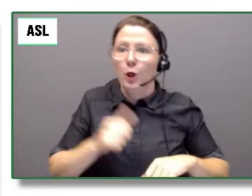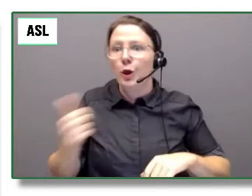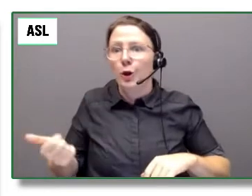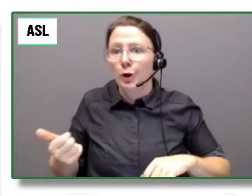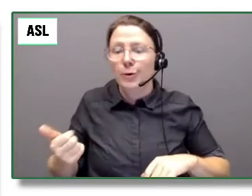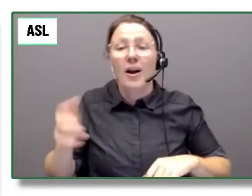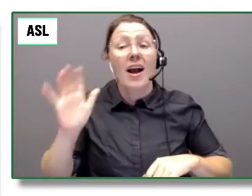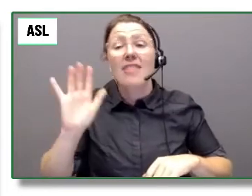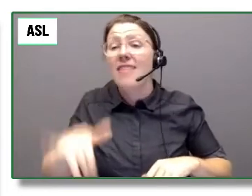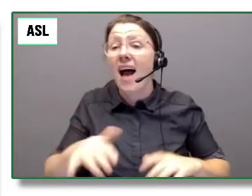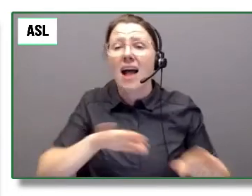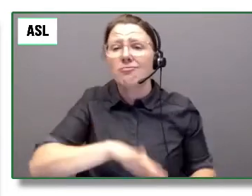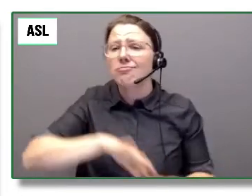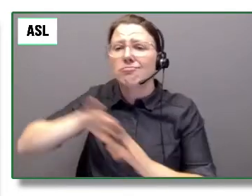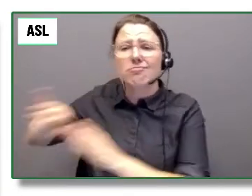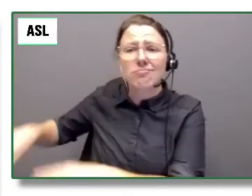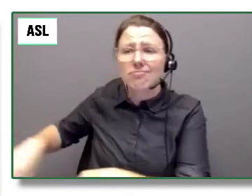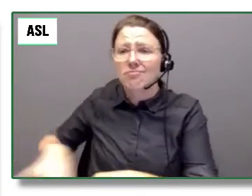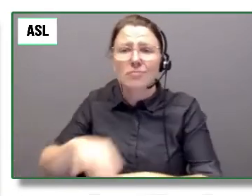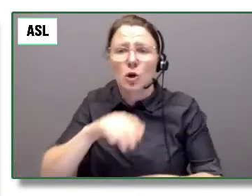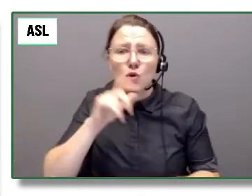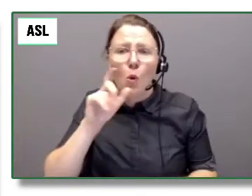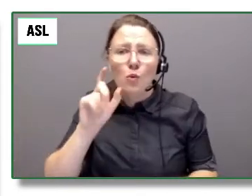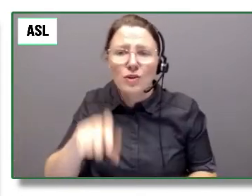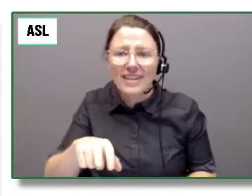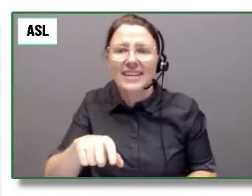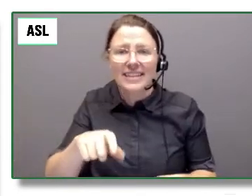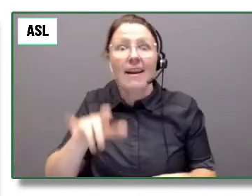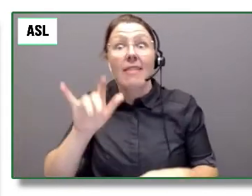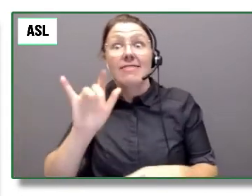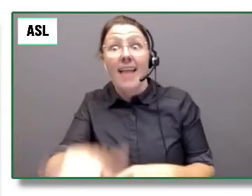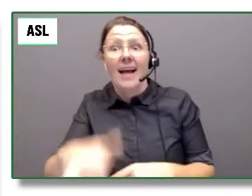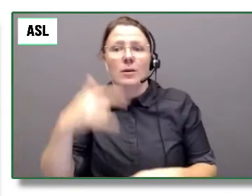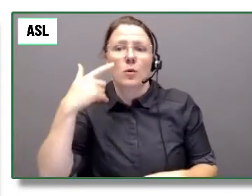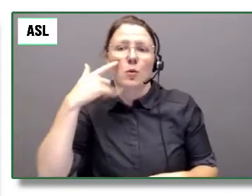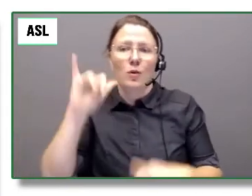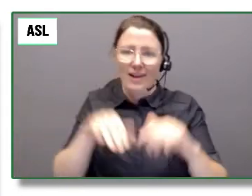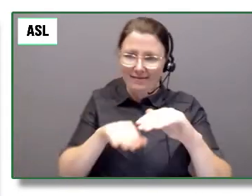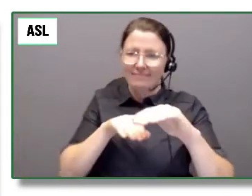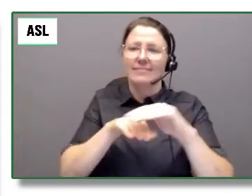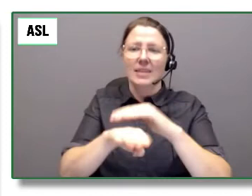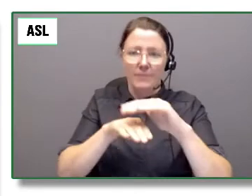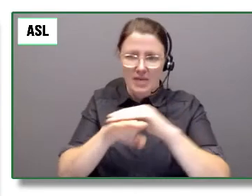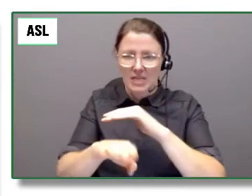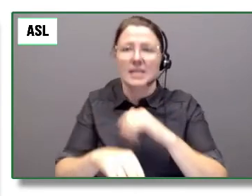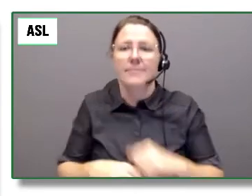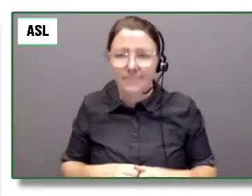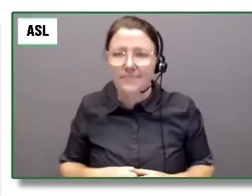That's another form of accessibility. What's amazing about this conference is